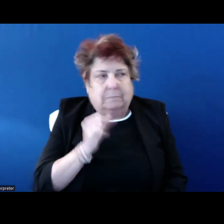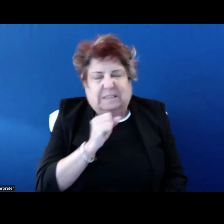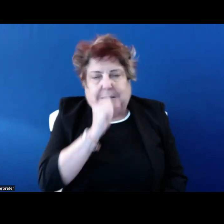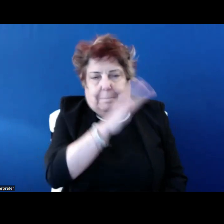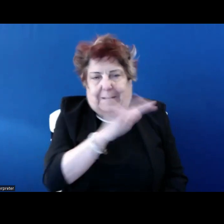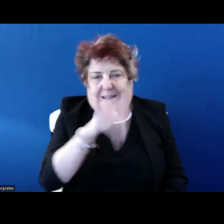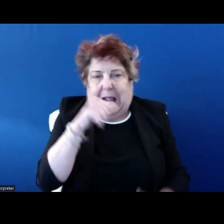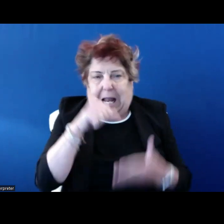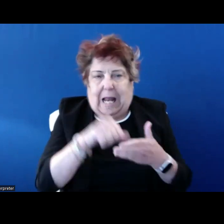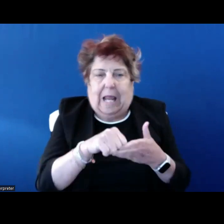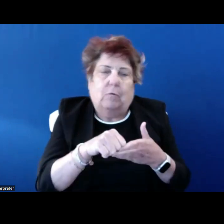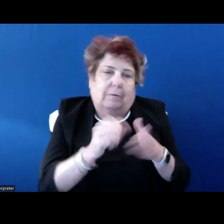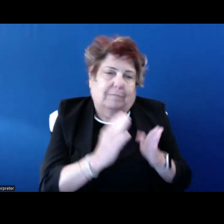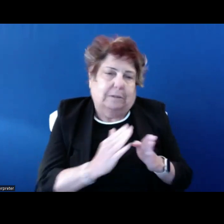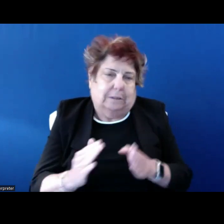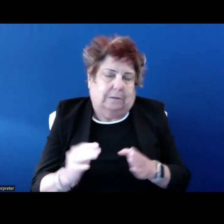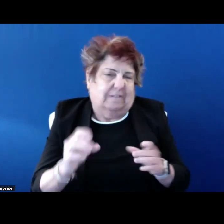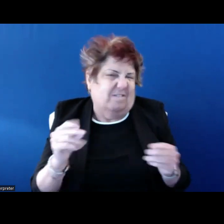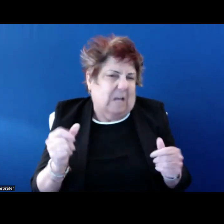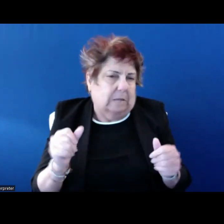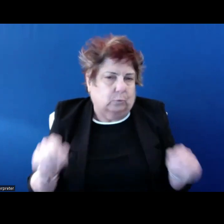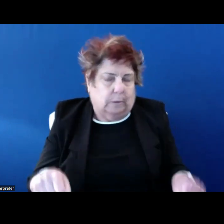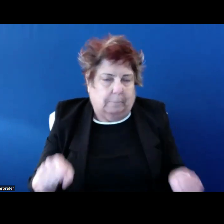able to. And continue to then